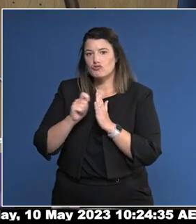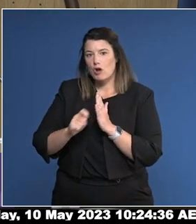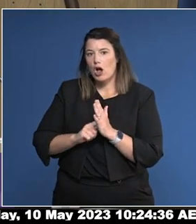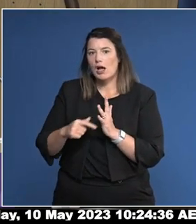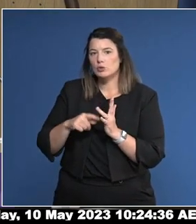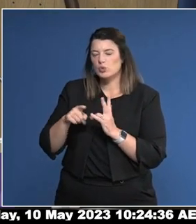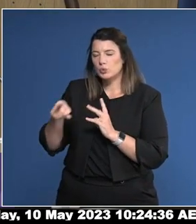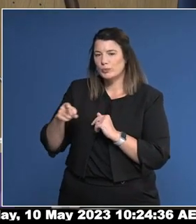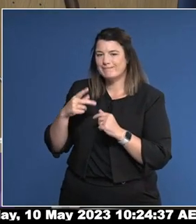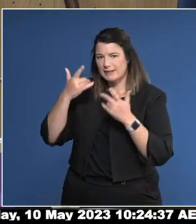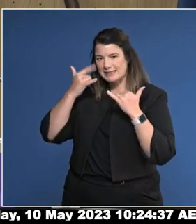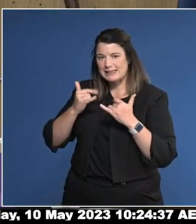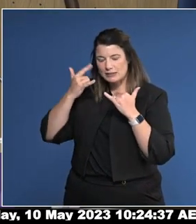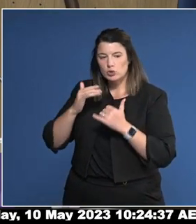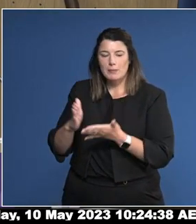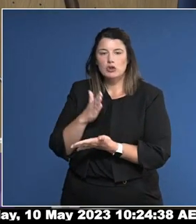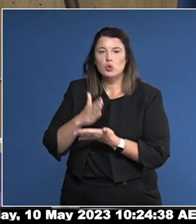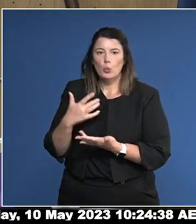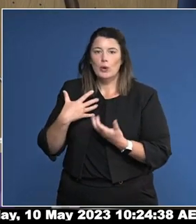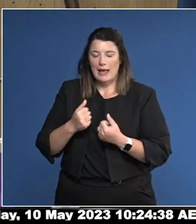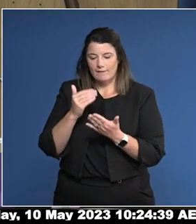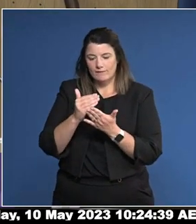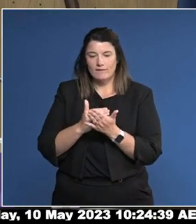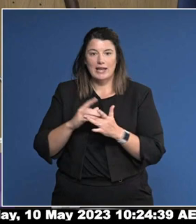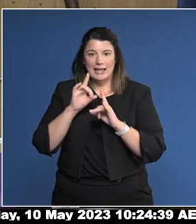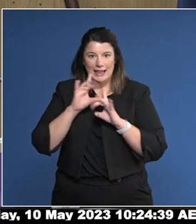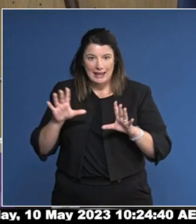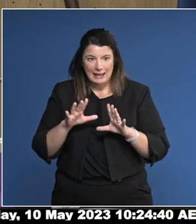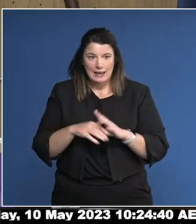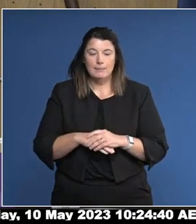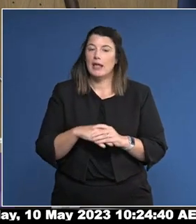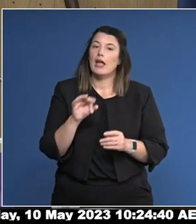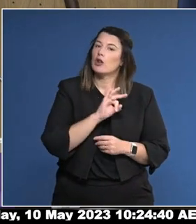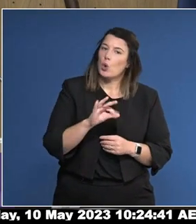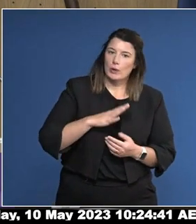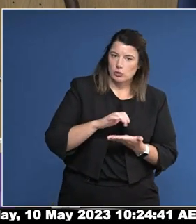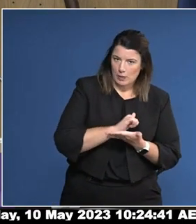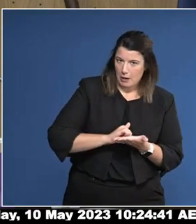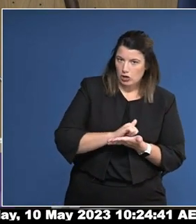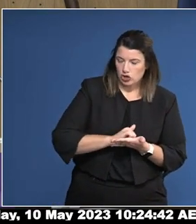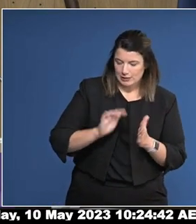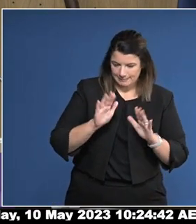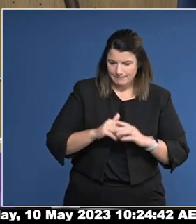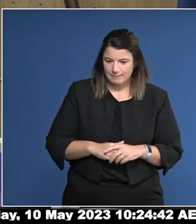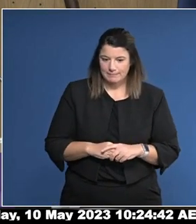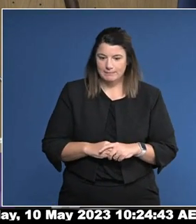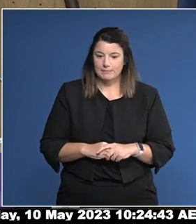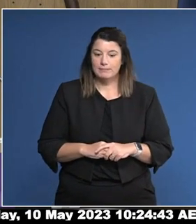just check that we have them properly to - and, please, no need to apologise. COMMISSIONER McEWIN: Thank you.